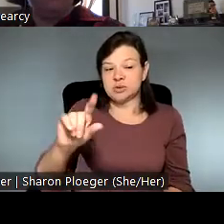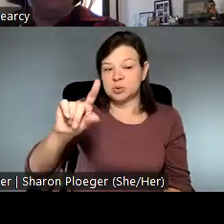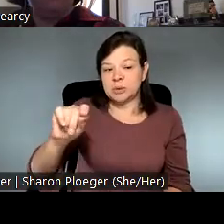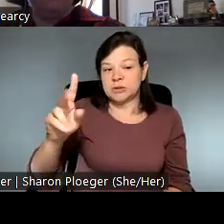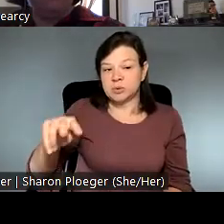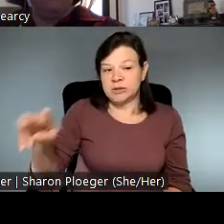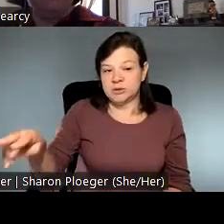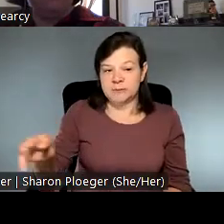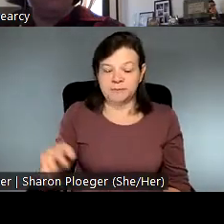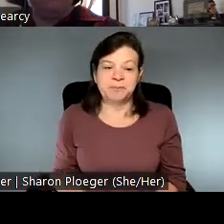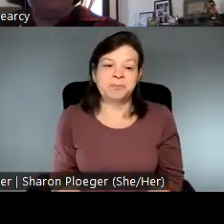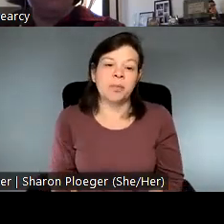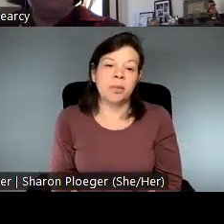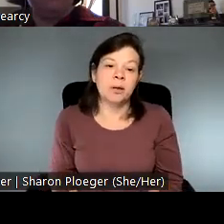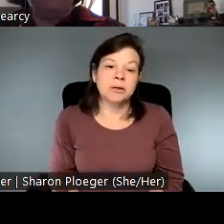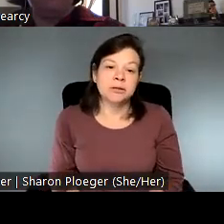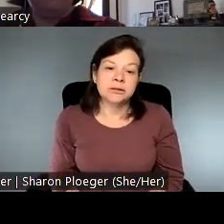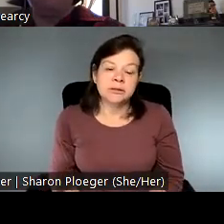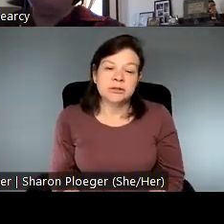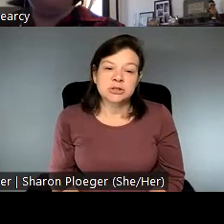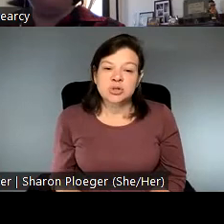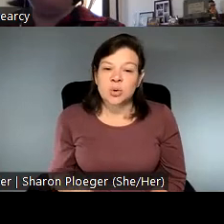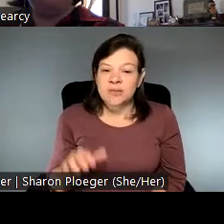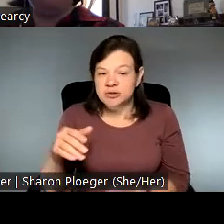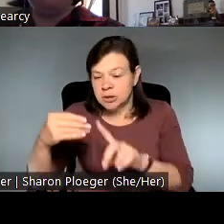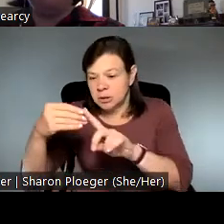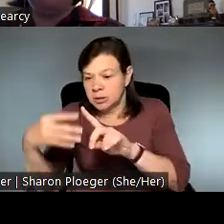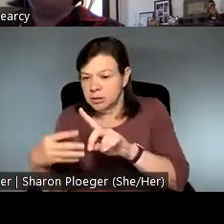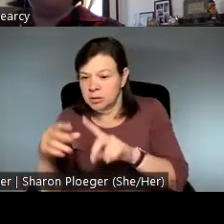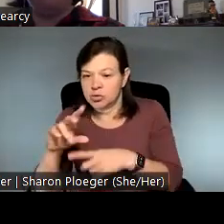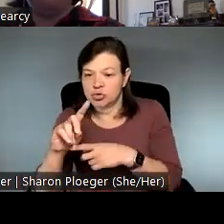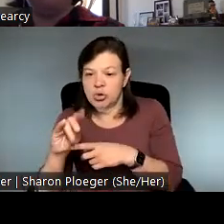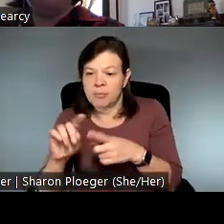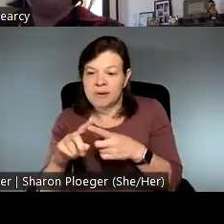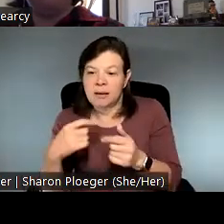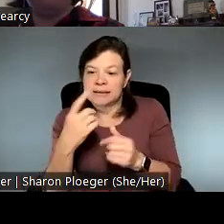by clicking either this little dropdown over here that gives me the more option,